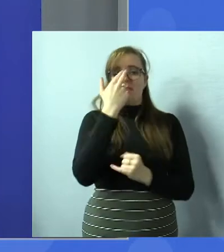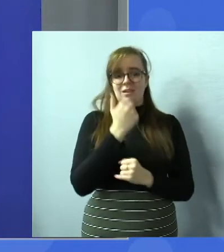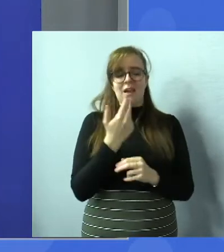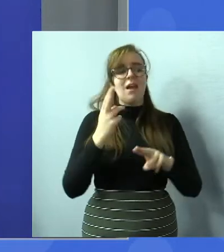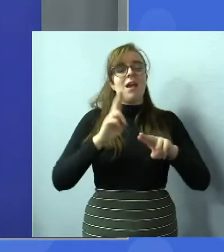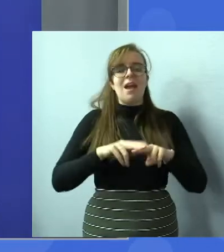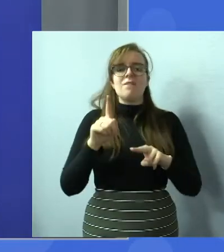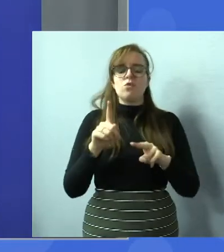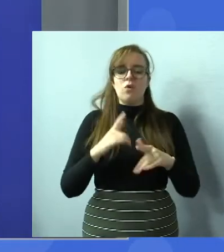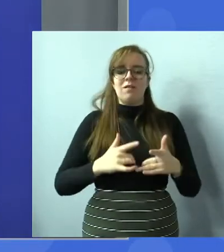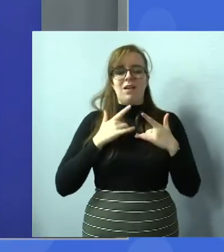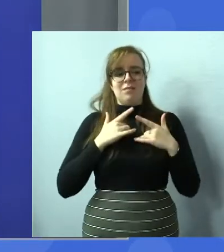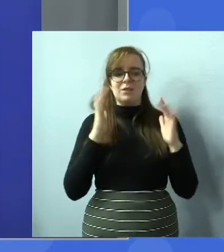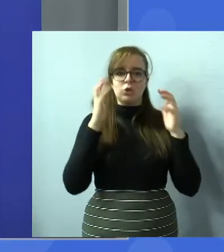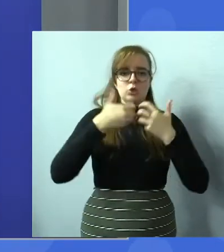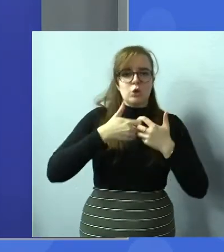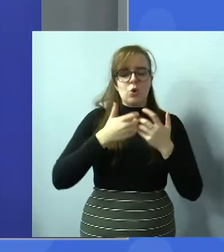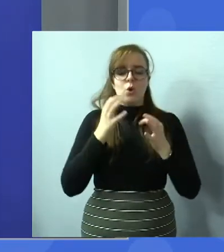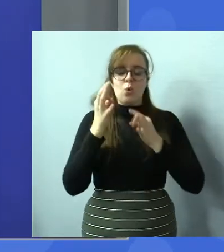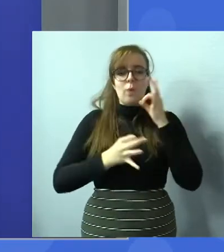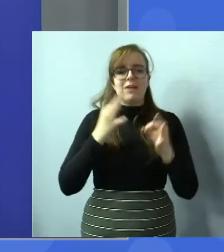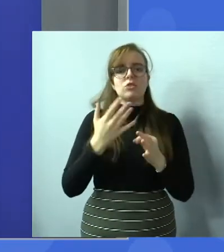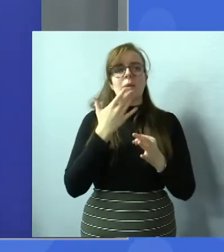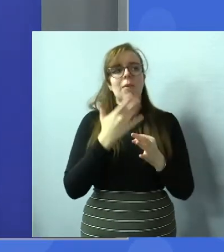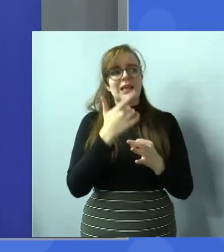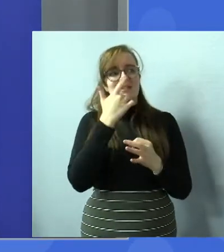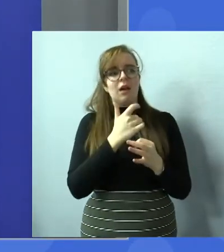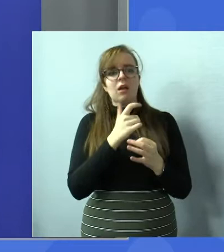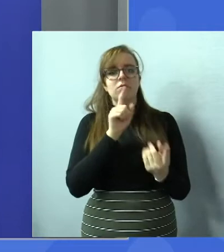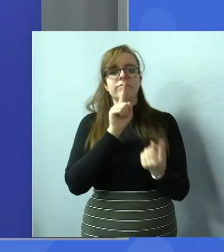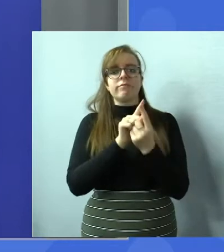concerns or any questions please can you speak to a member of the Secretariat